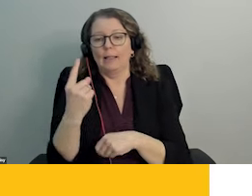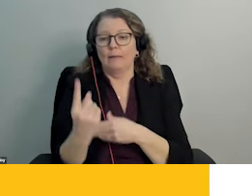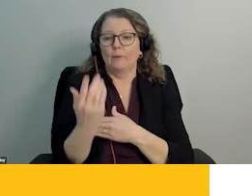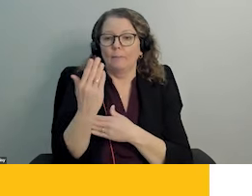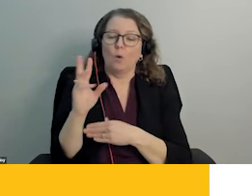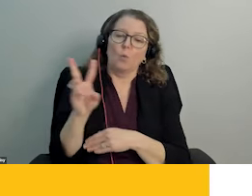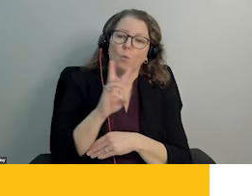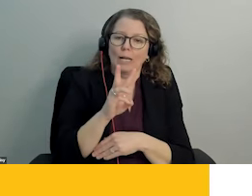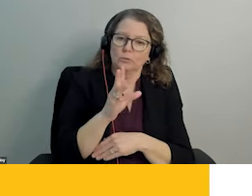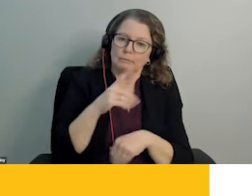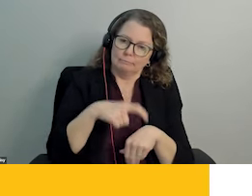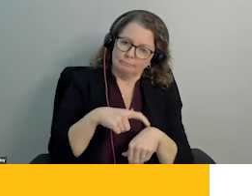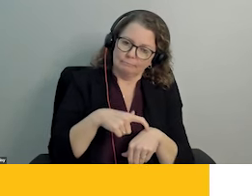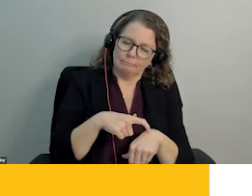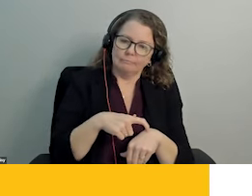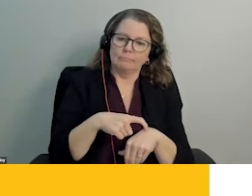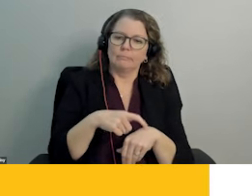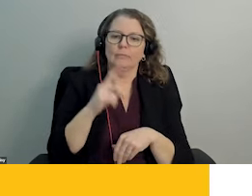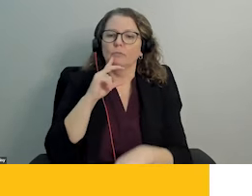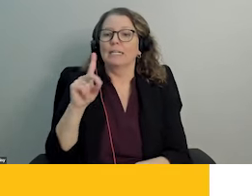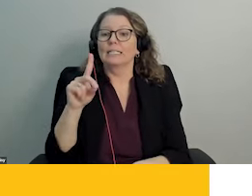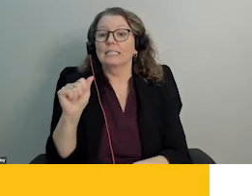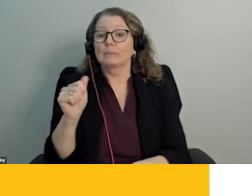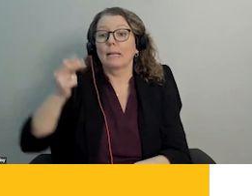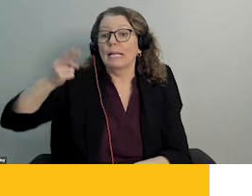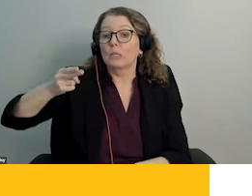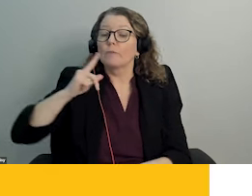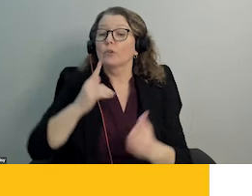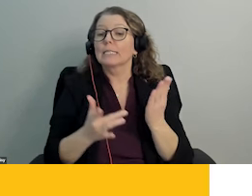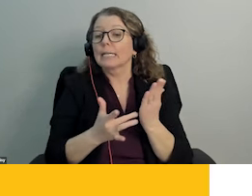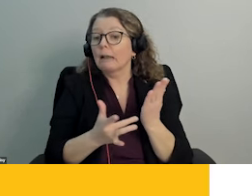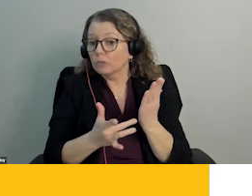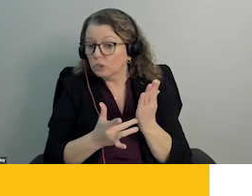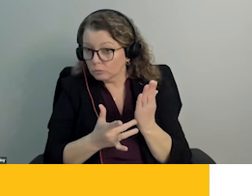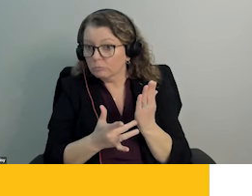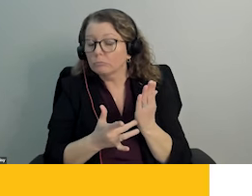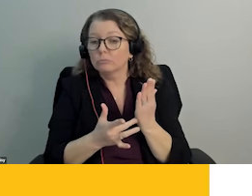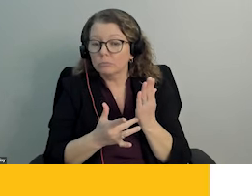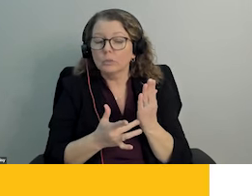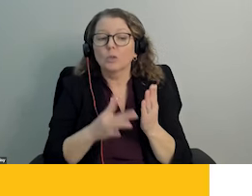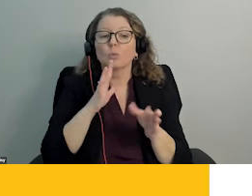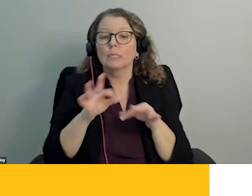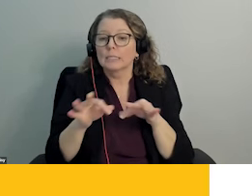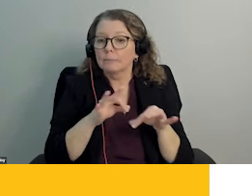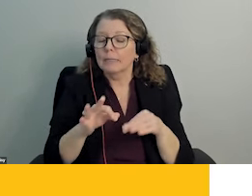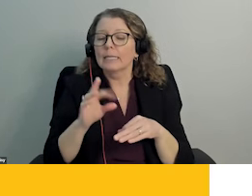for the next session: Disability History for Technologies. This session will take participants through disability community basics